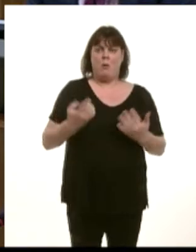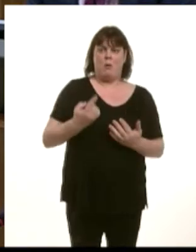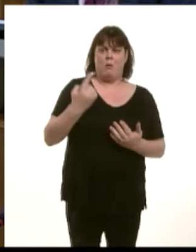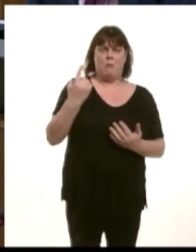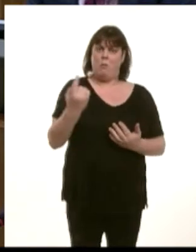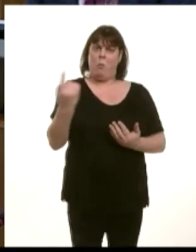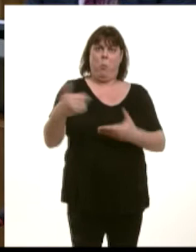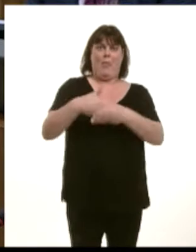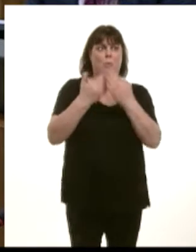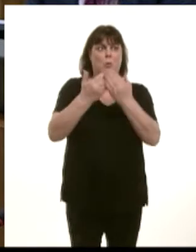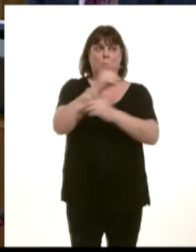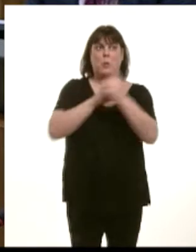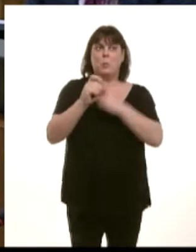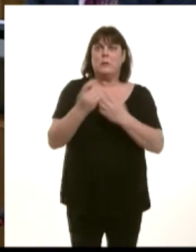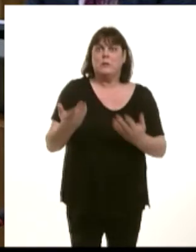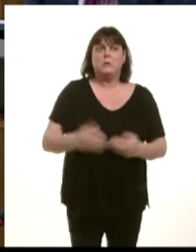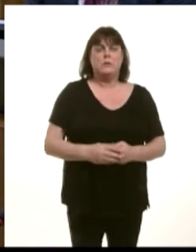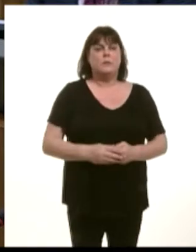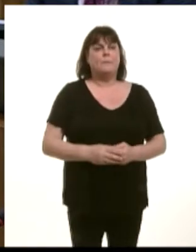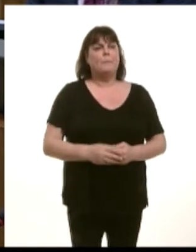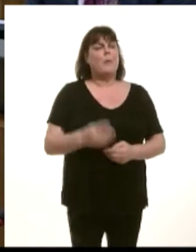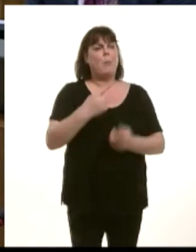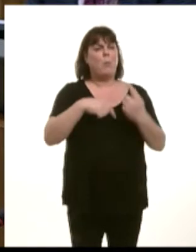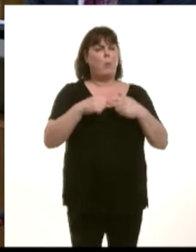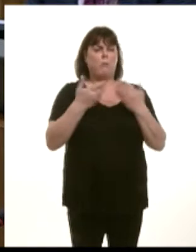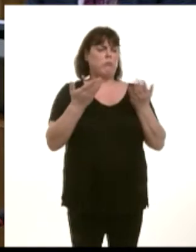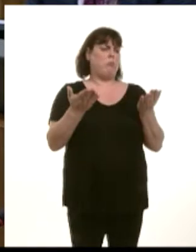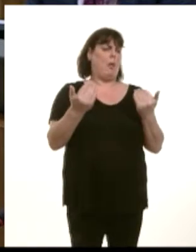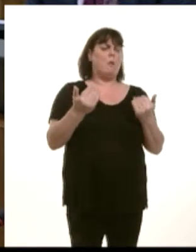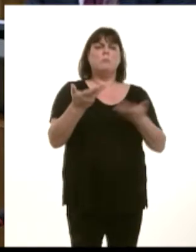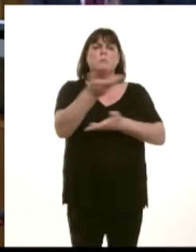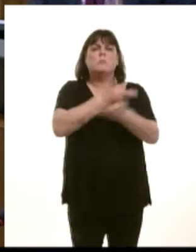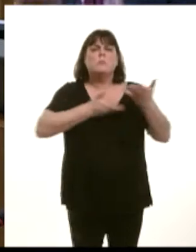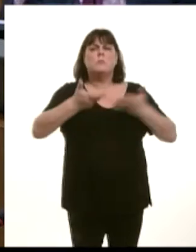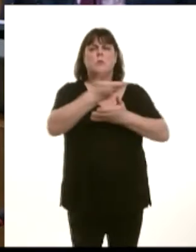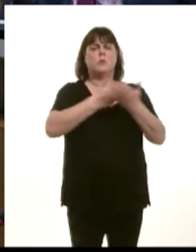But we are always open, of course, to discussions, and we have regular discussions with the UK